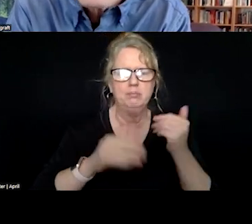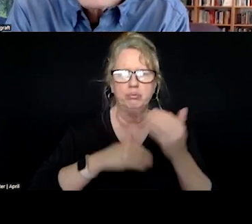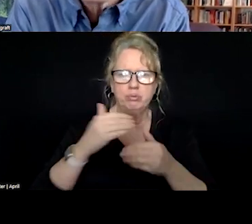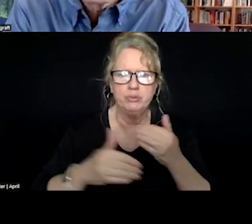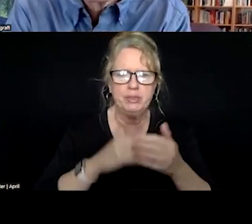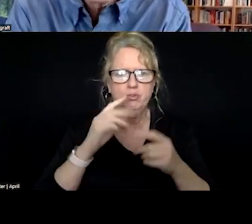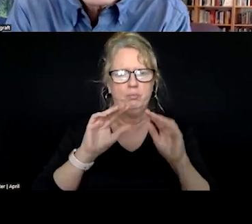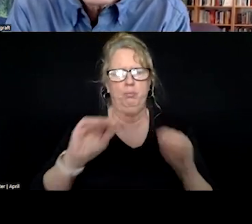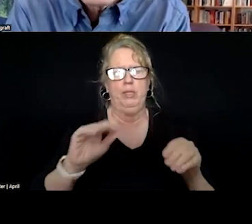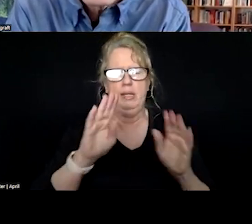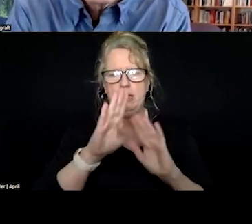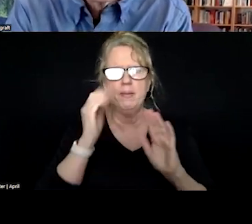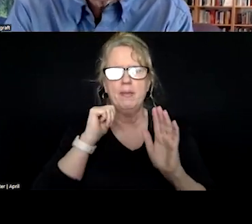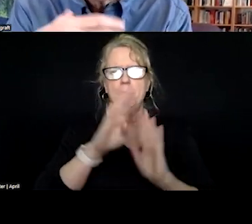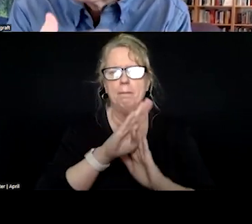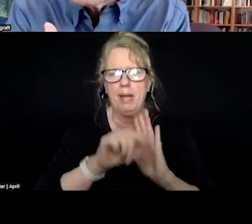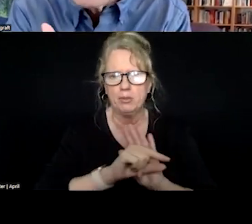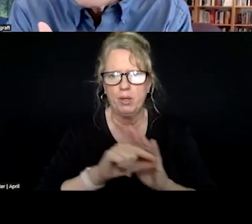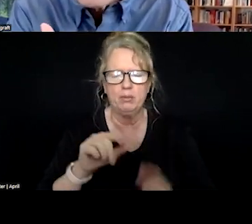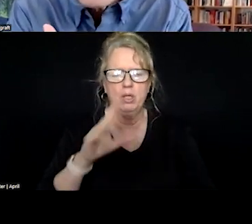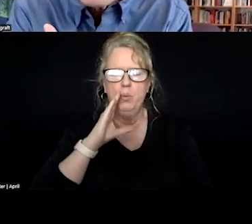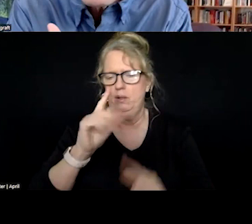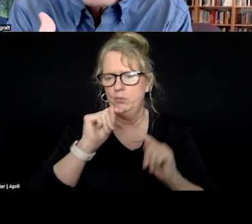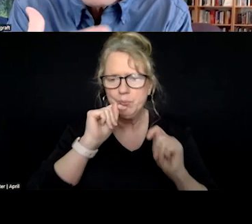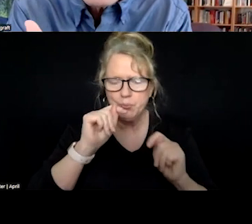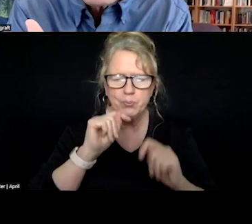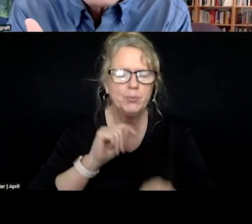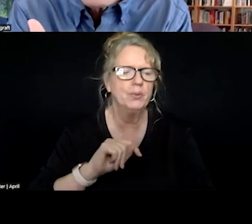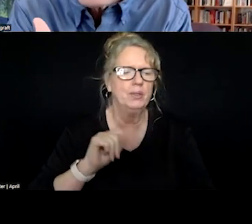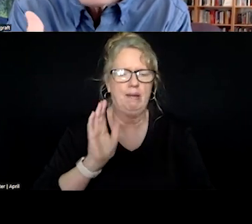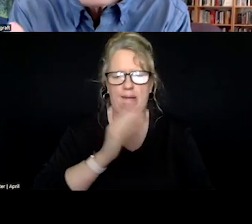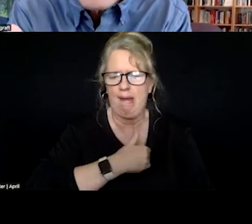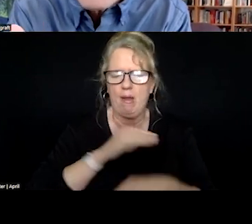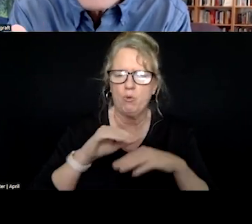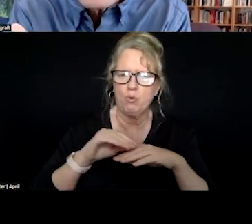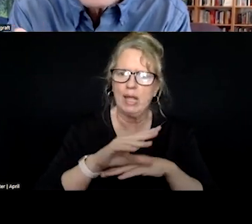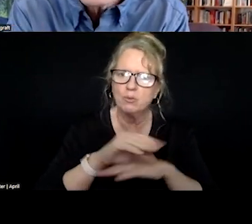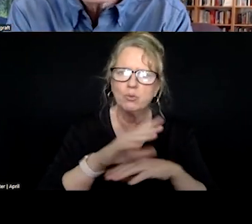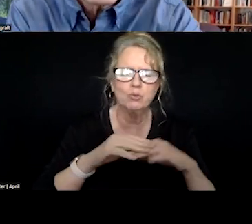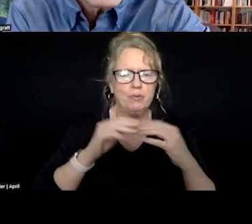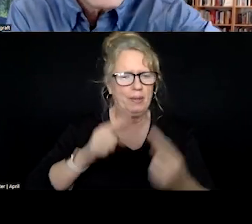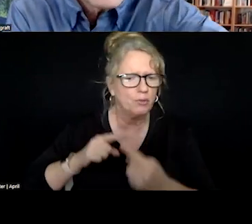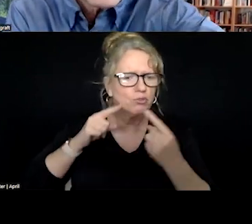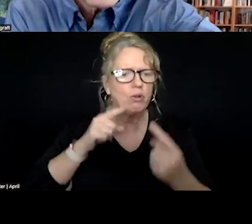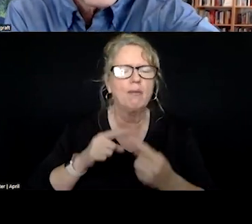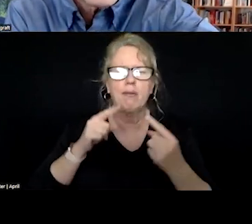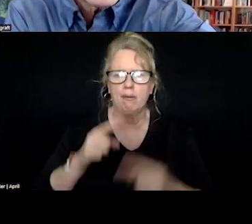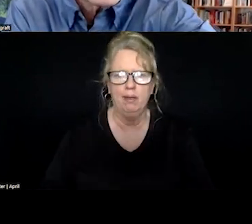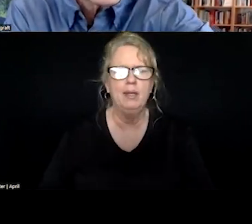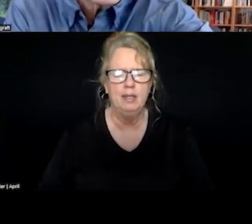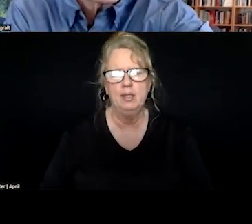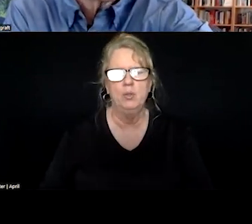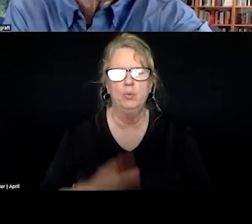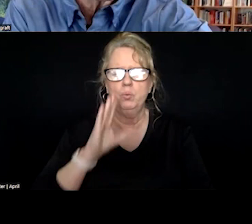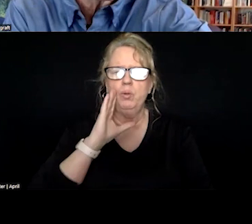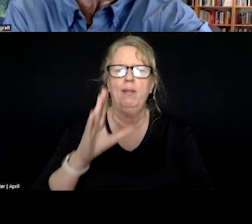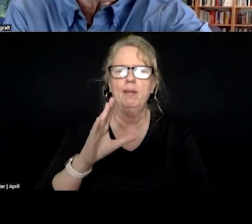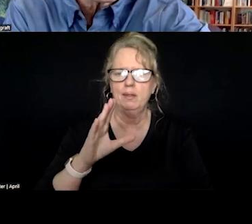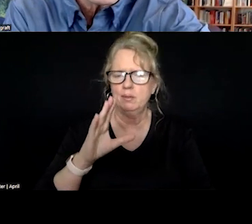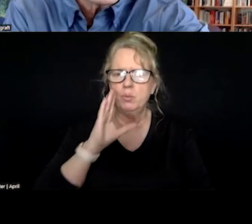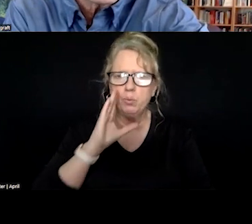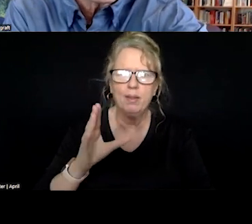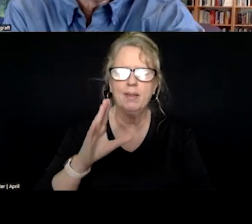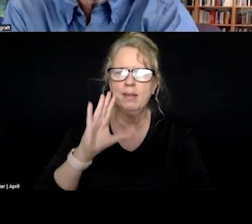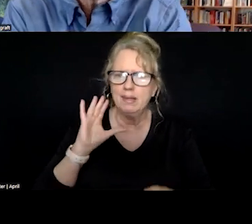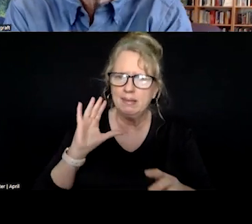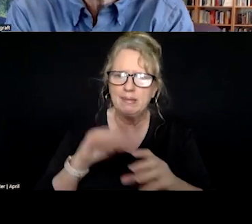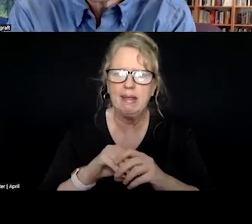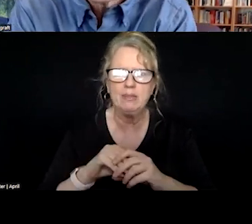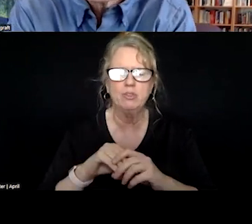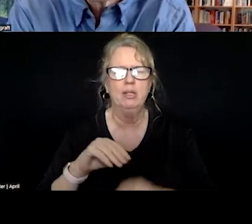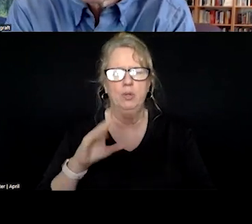COUNSELORS IN WHAT THEY ARE STRUGGLING WITH AND WILL DO AMAZING